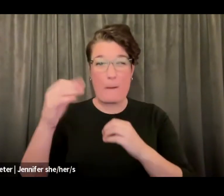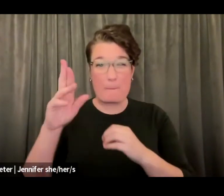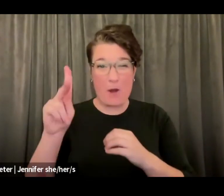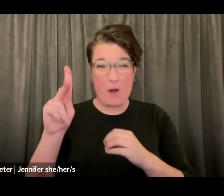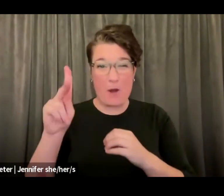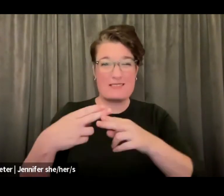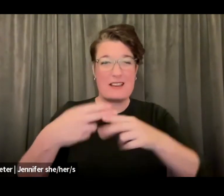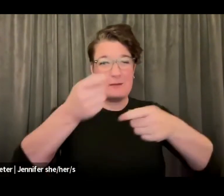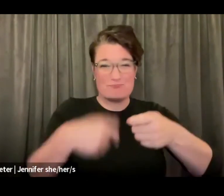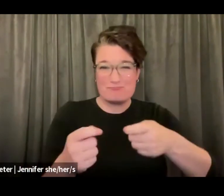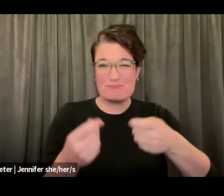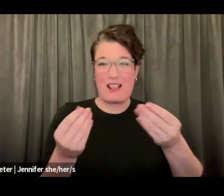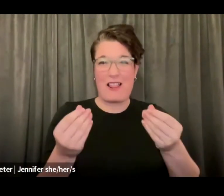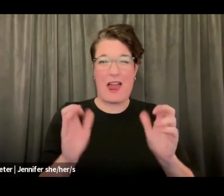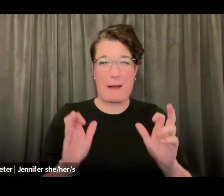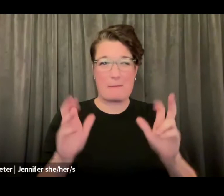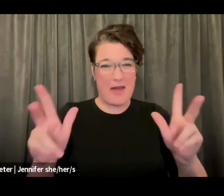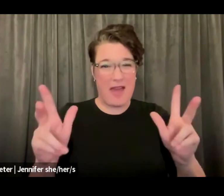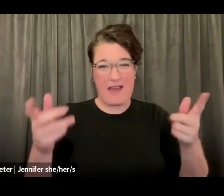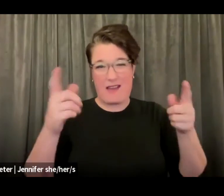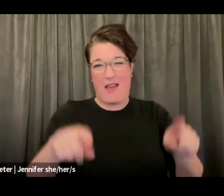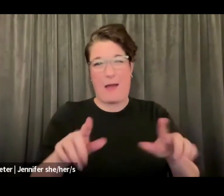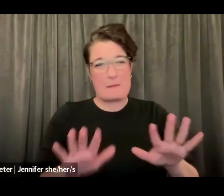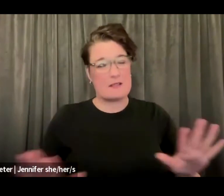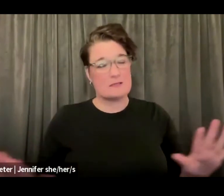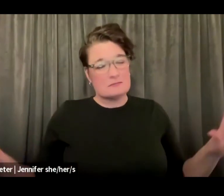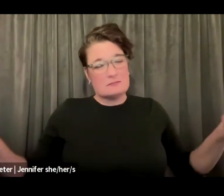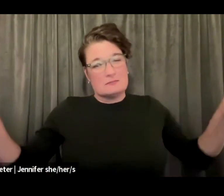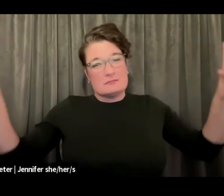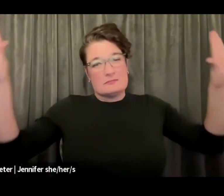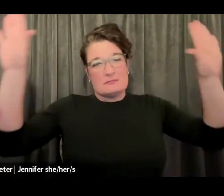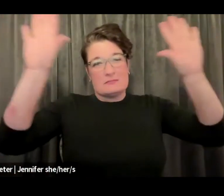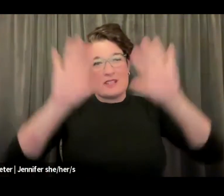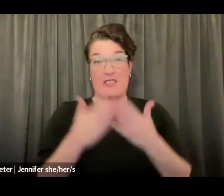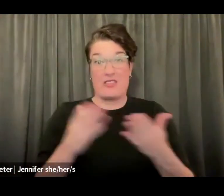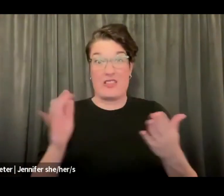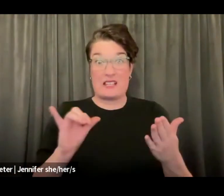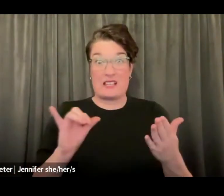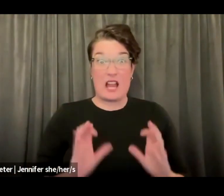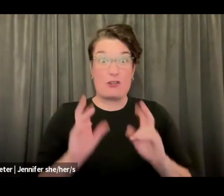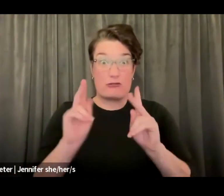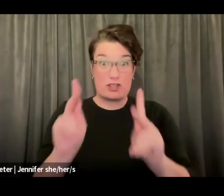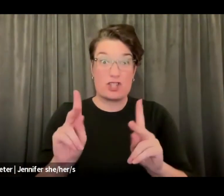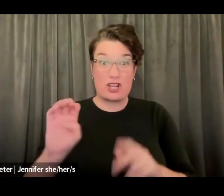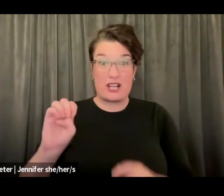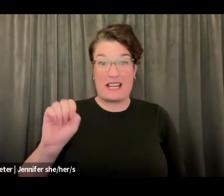Land back happen on wide spread scales and then things like returning estuaries